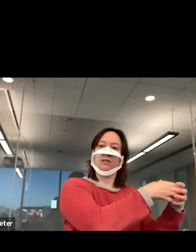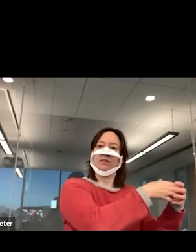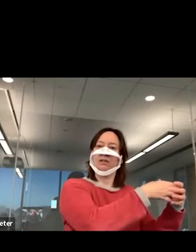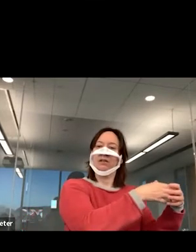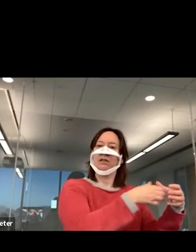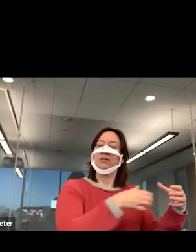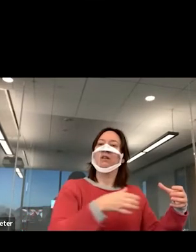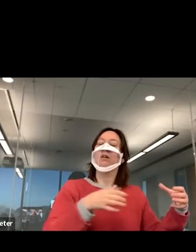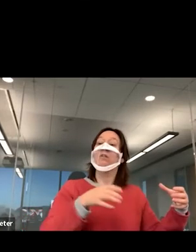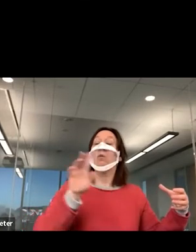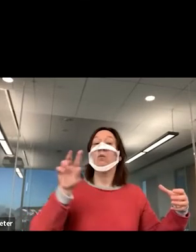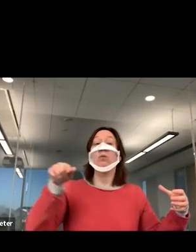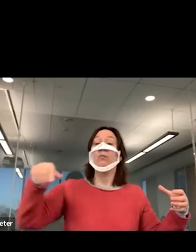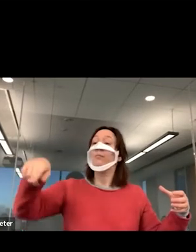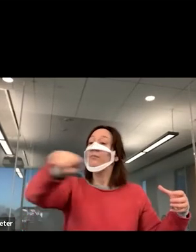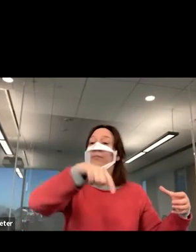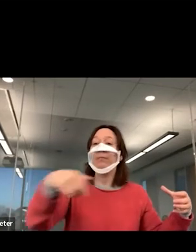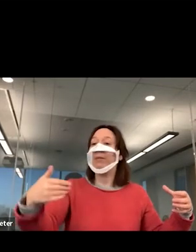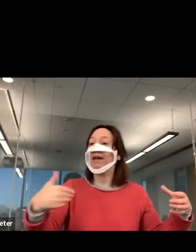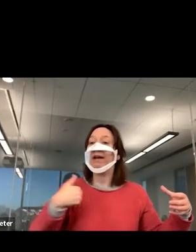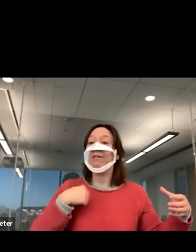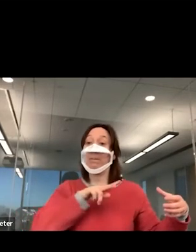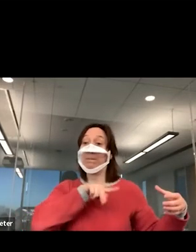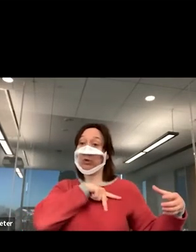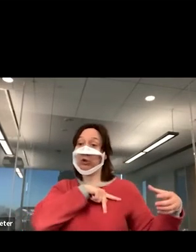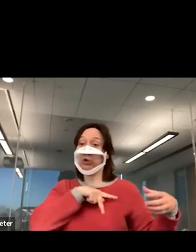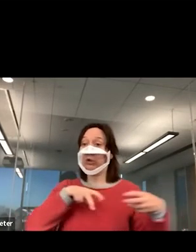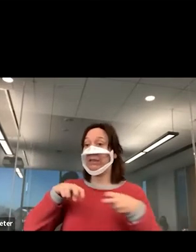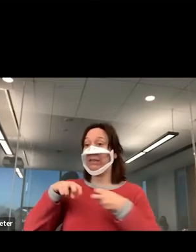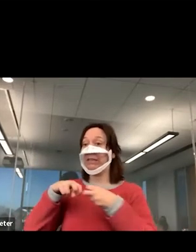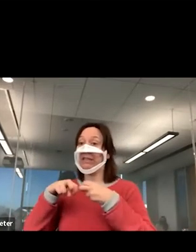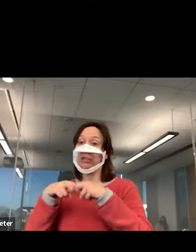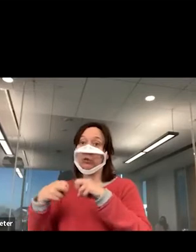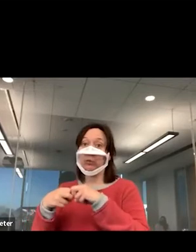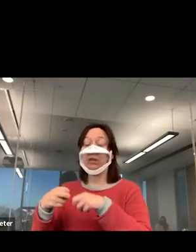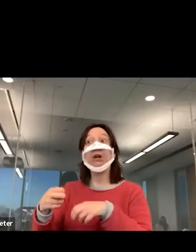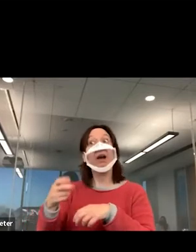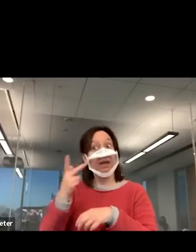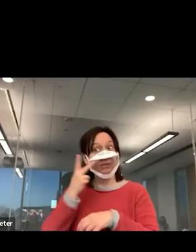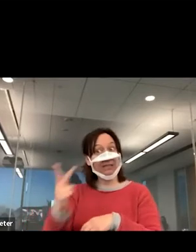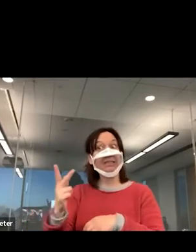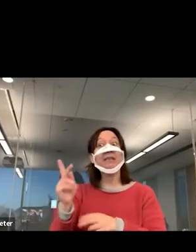um i've seen managers actually deny someone an accommodation i i hate to tell you this but i